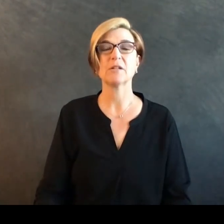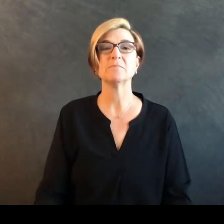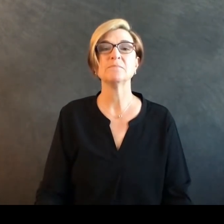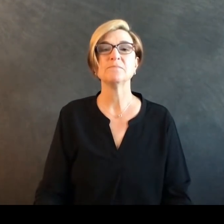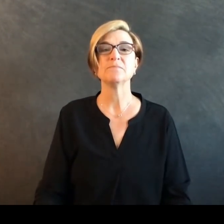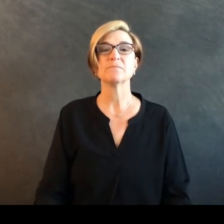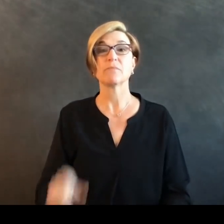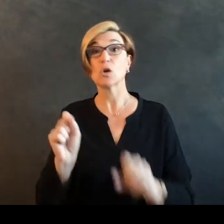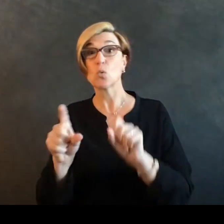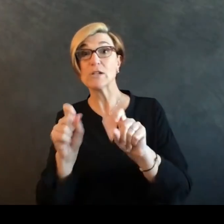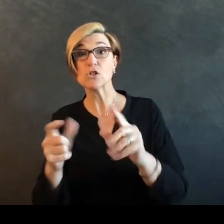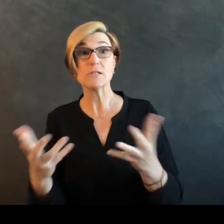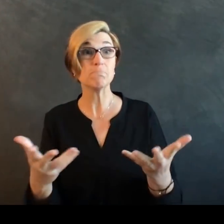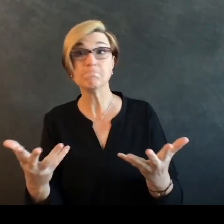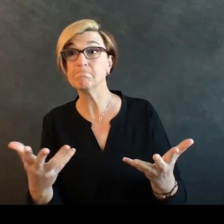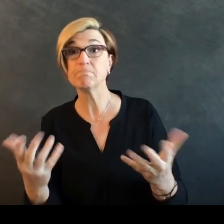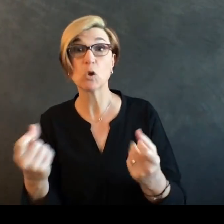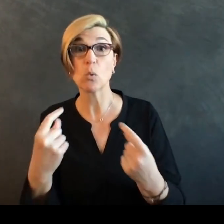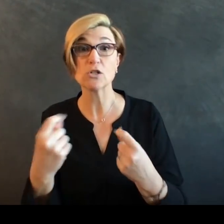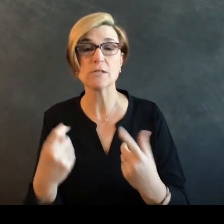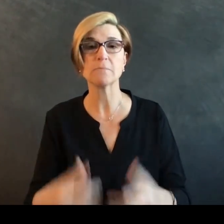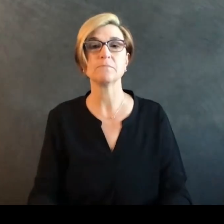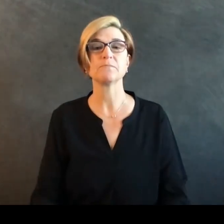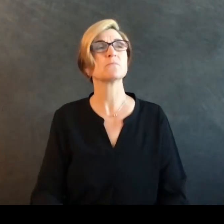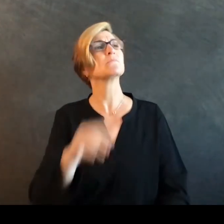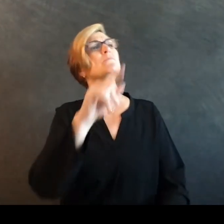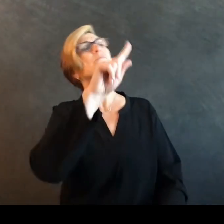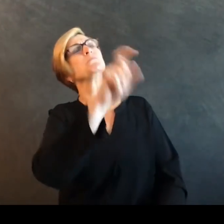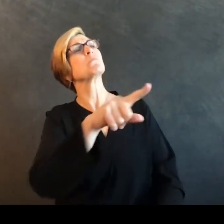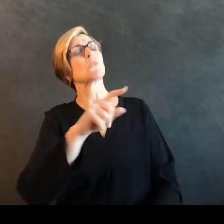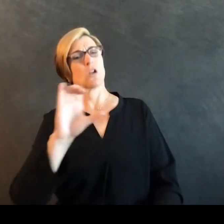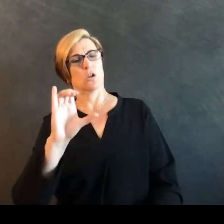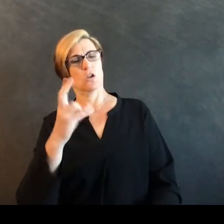secretary a chase bank sends a letter to its business clients today saying that